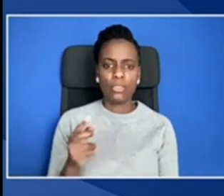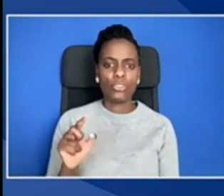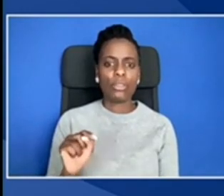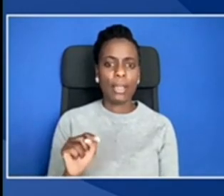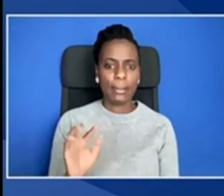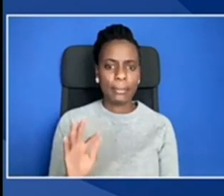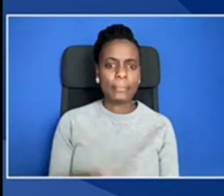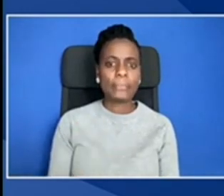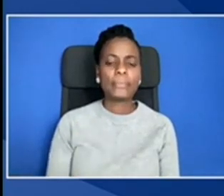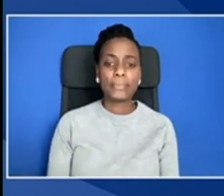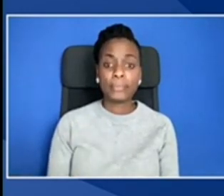Lane, please go ahead.